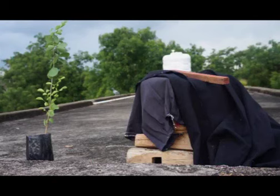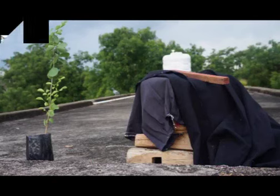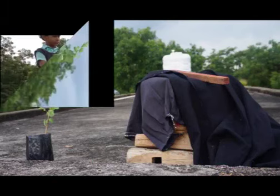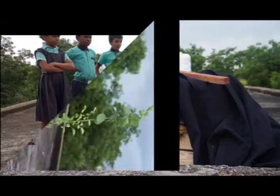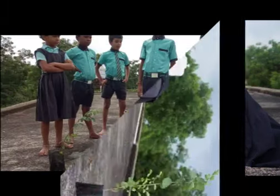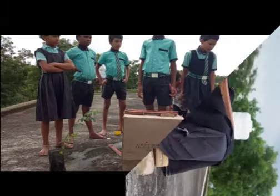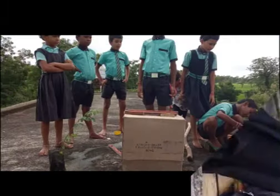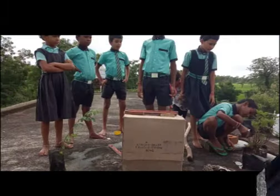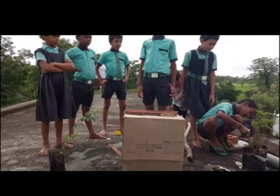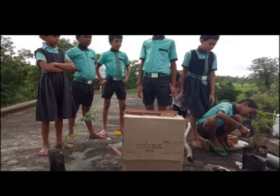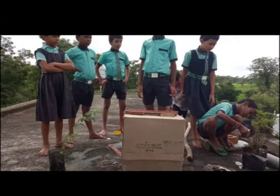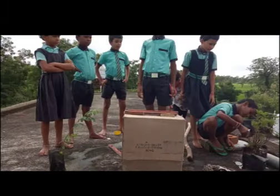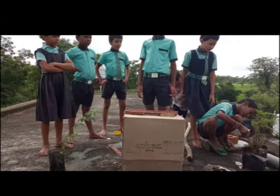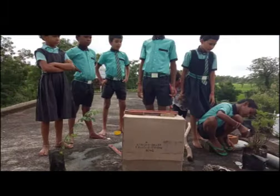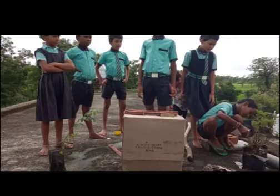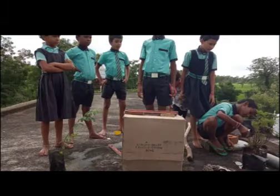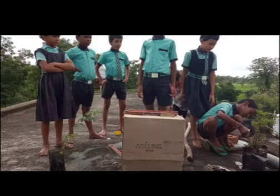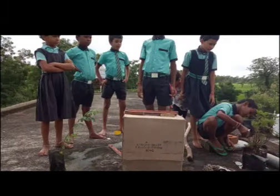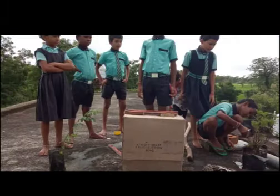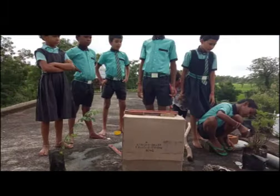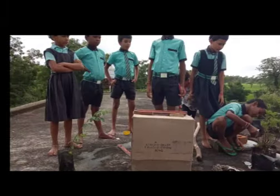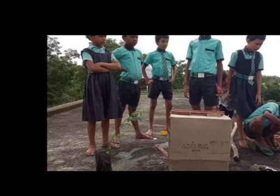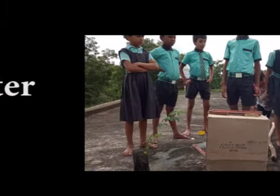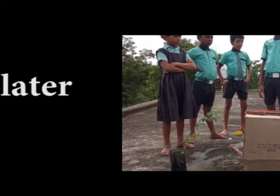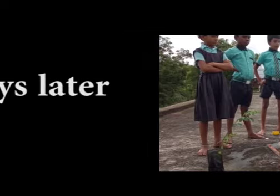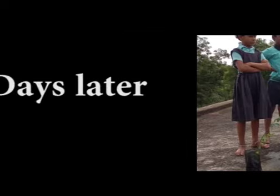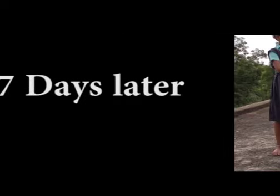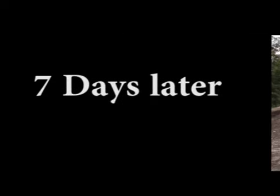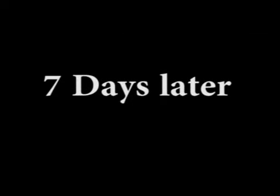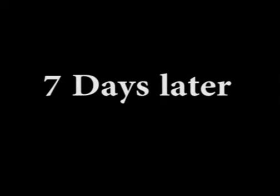and then check both plants after seven